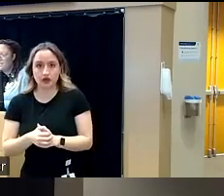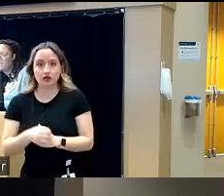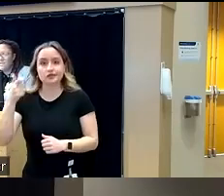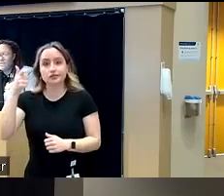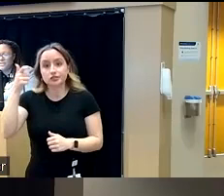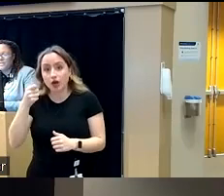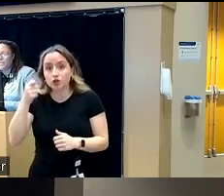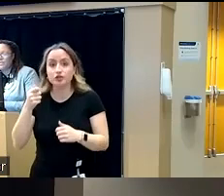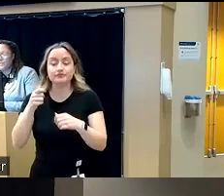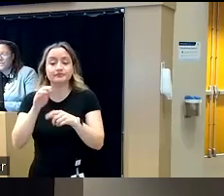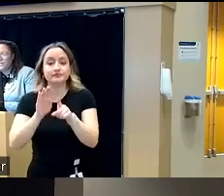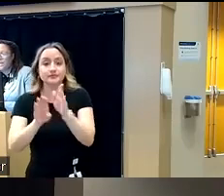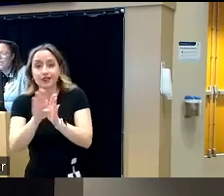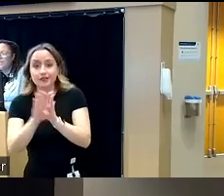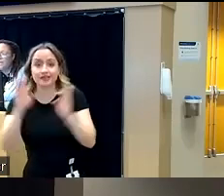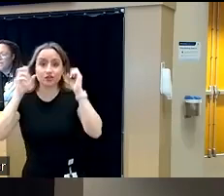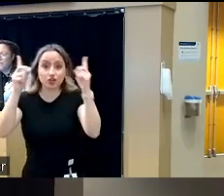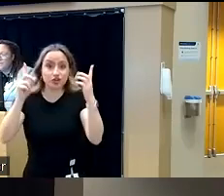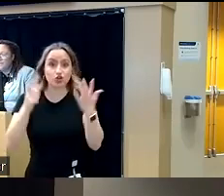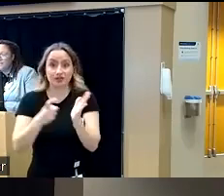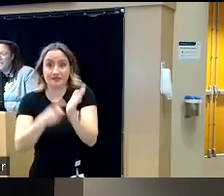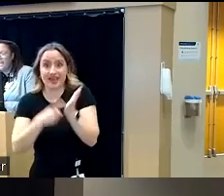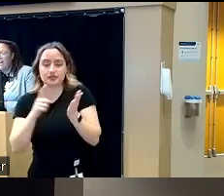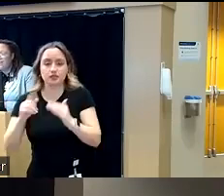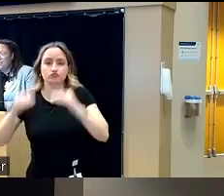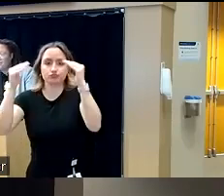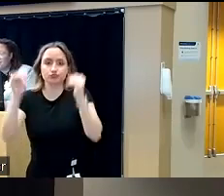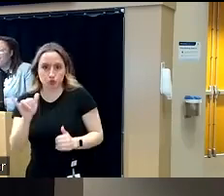related to substance use disorder treatment within our Medical Center and our region